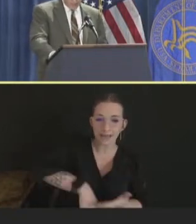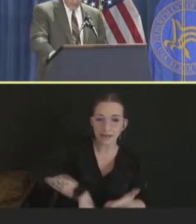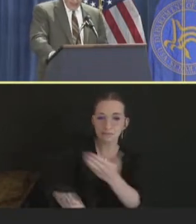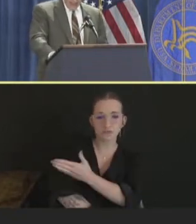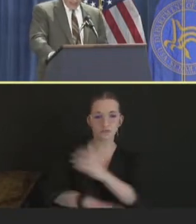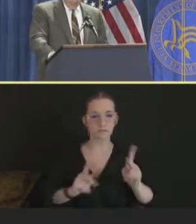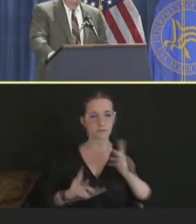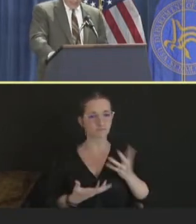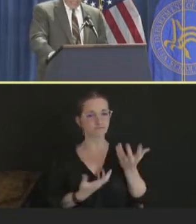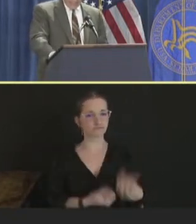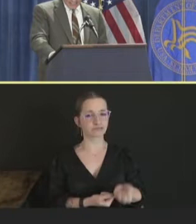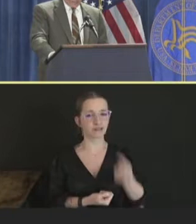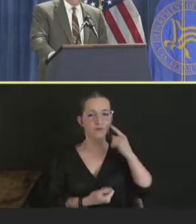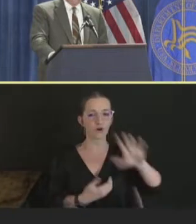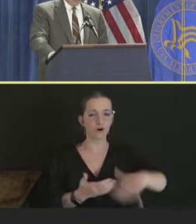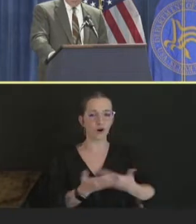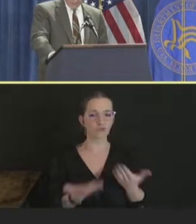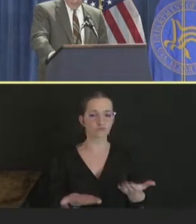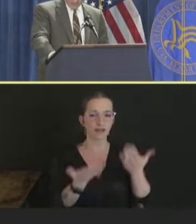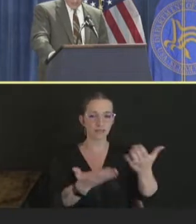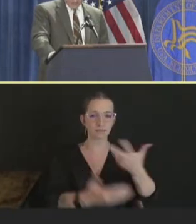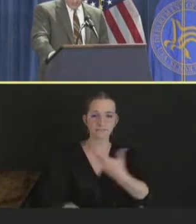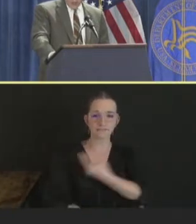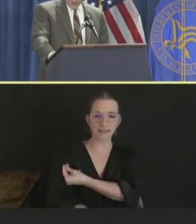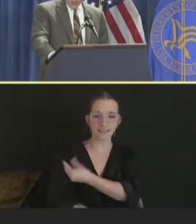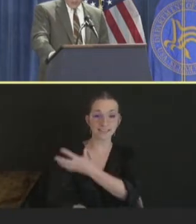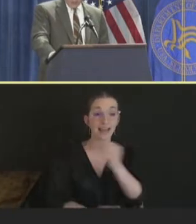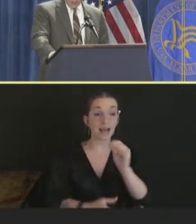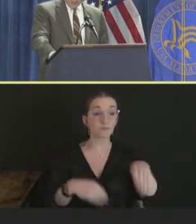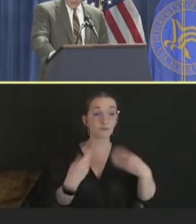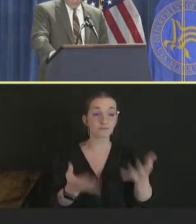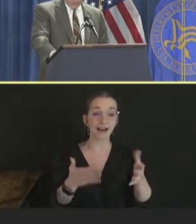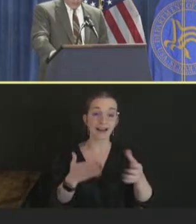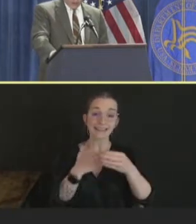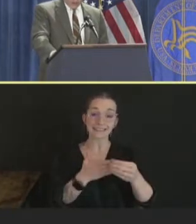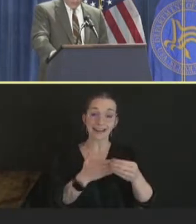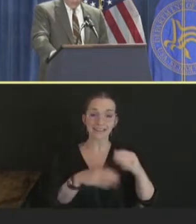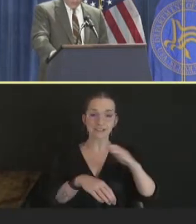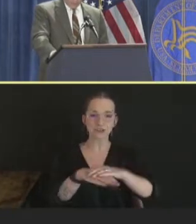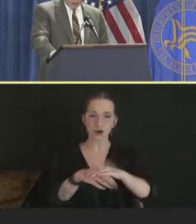and provide guidance on the utilization of Evidence Informed best practice from a variety